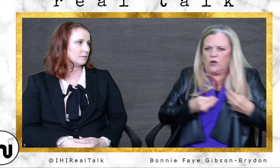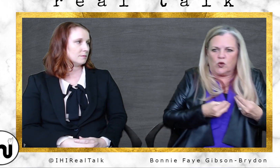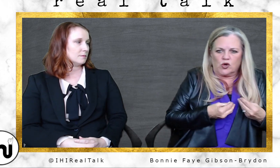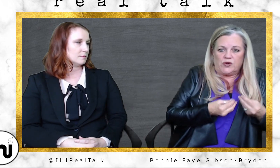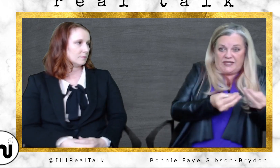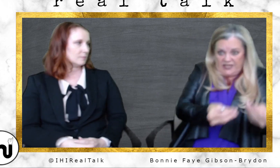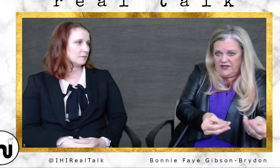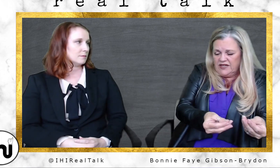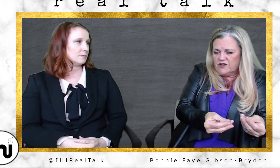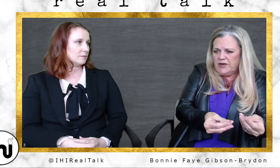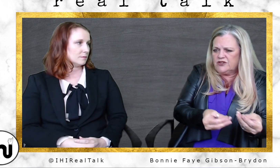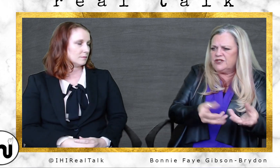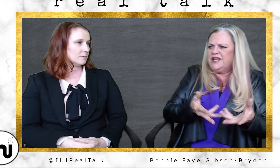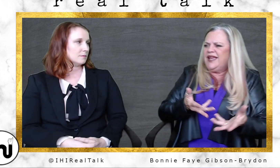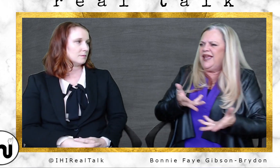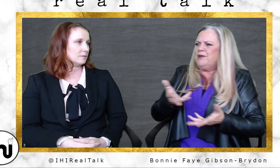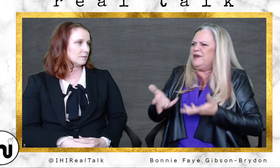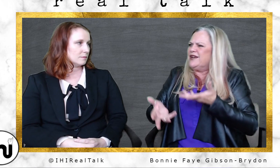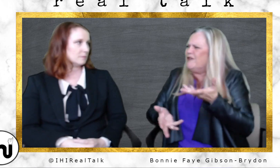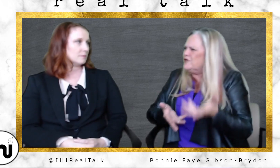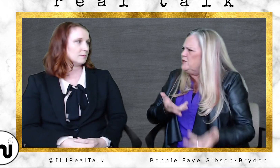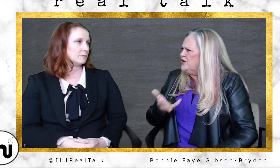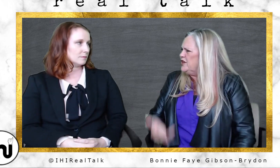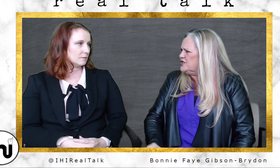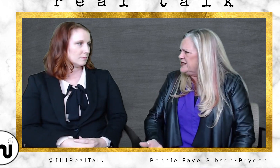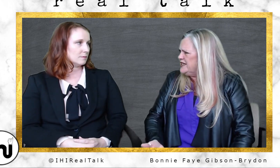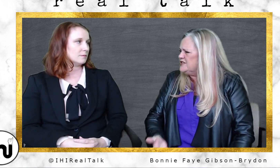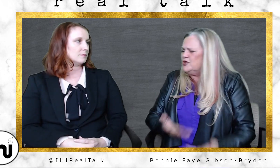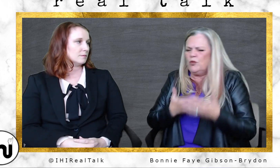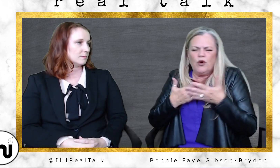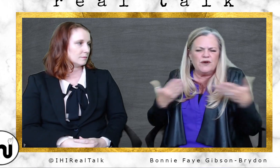work with giving information, and be comfortable in our skins. No more of this